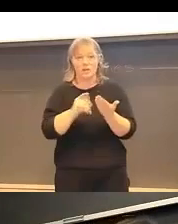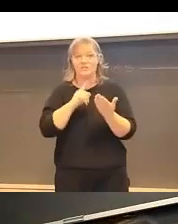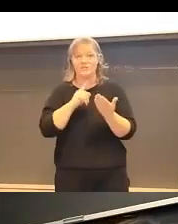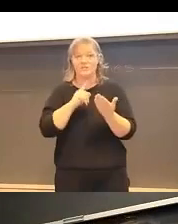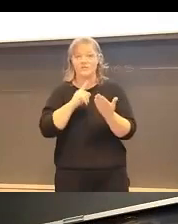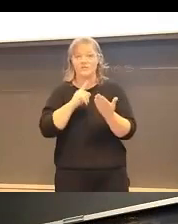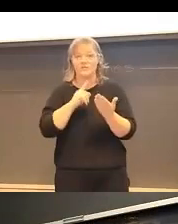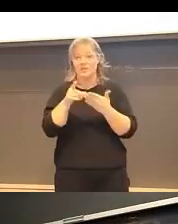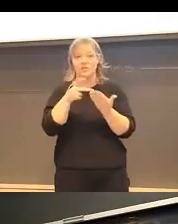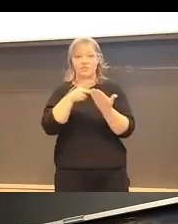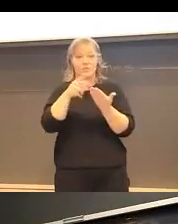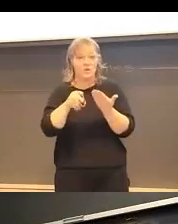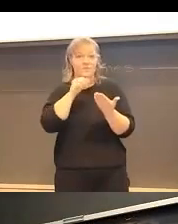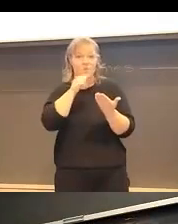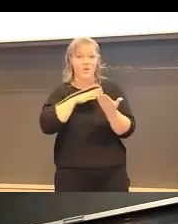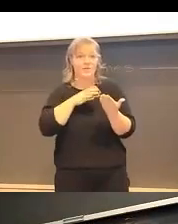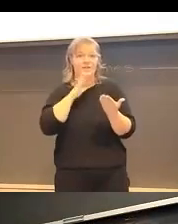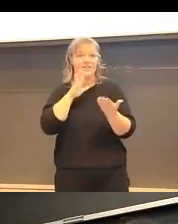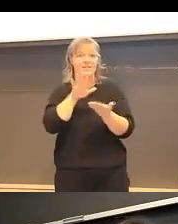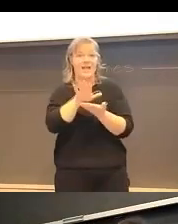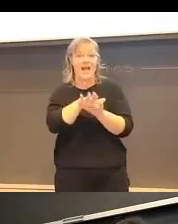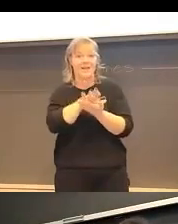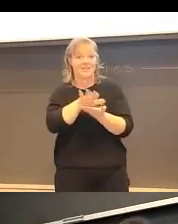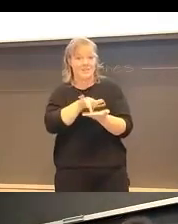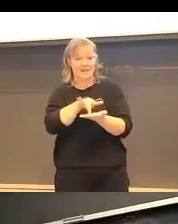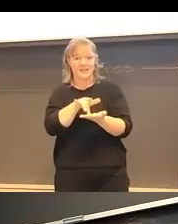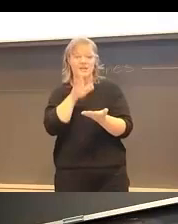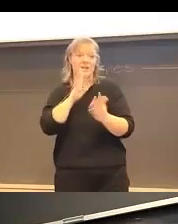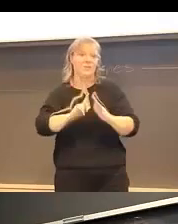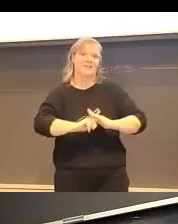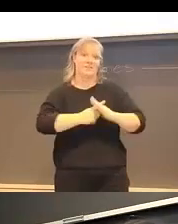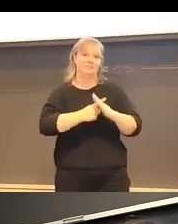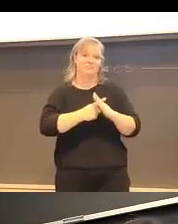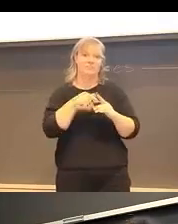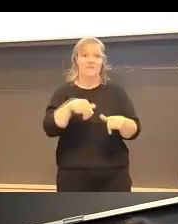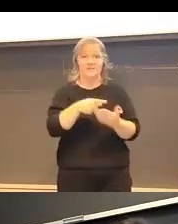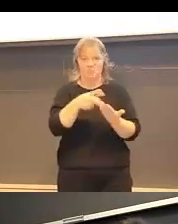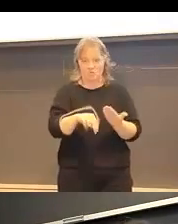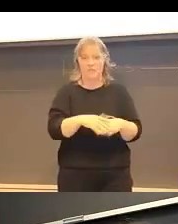fellowship program was the Genesis of the UR medicine communication program with Dr McDaniel